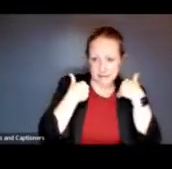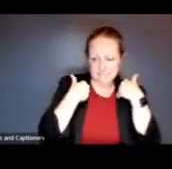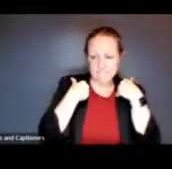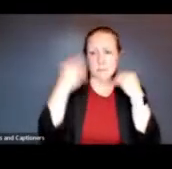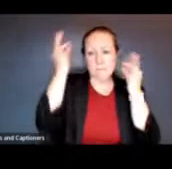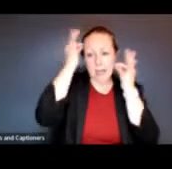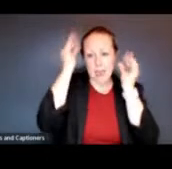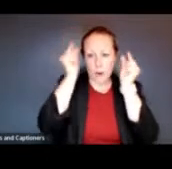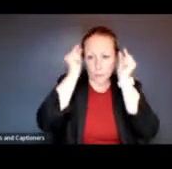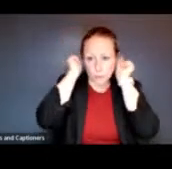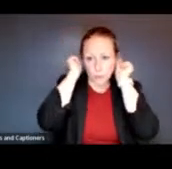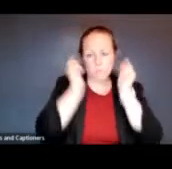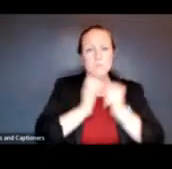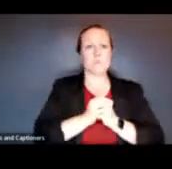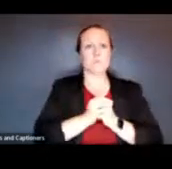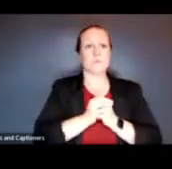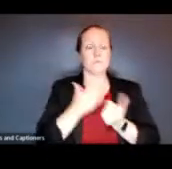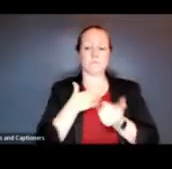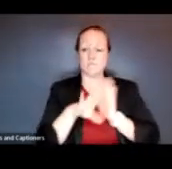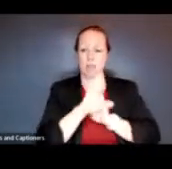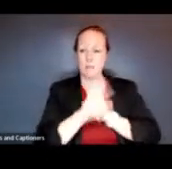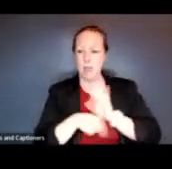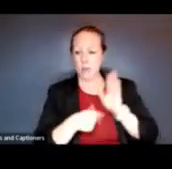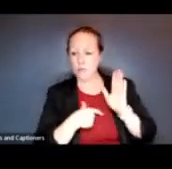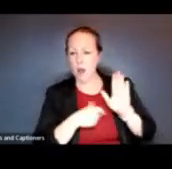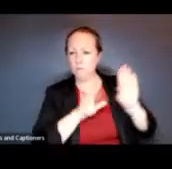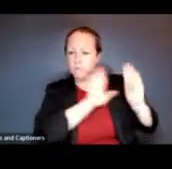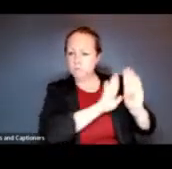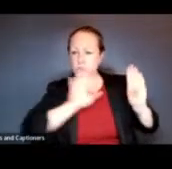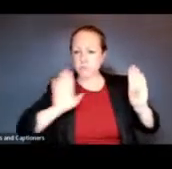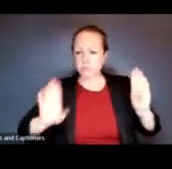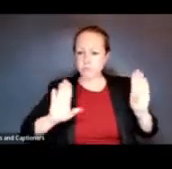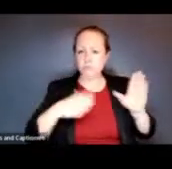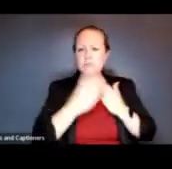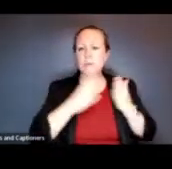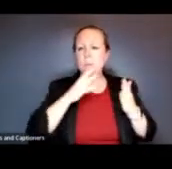background are some old looking posters from Hawaii and Minnesota to places that have my